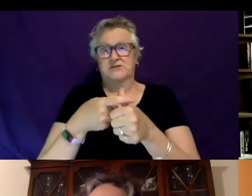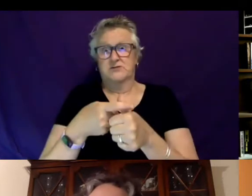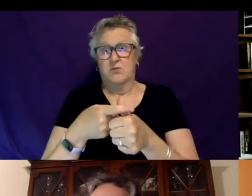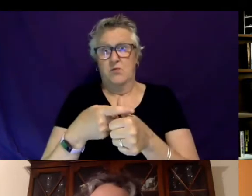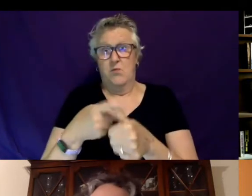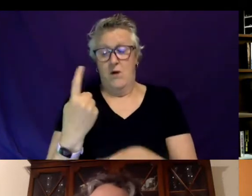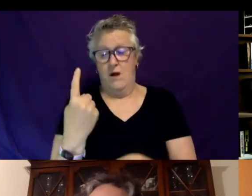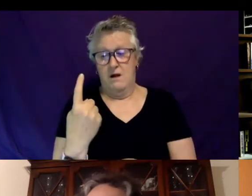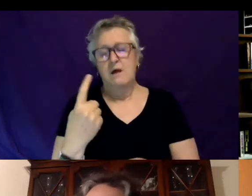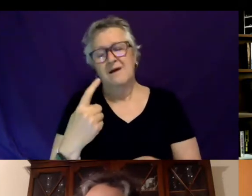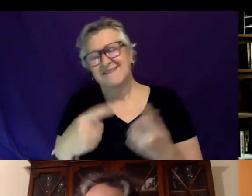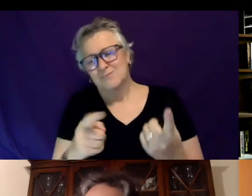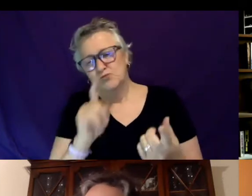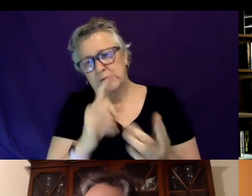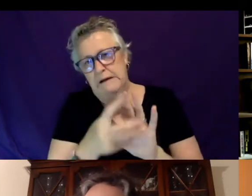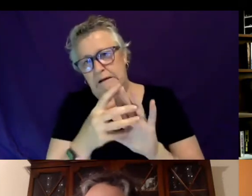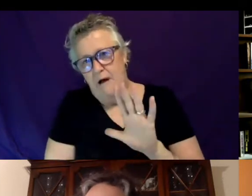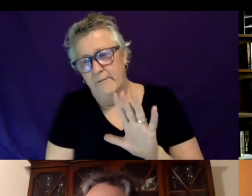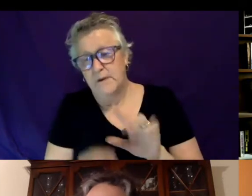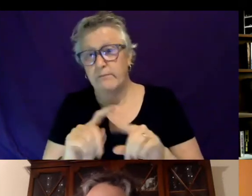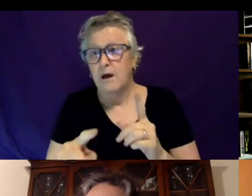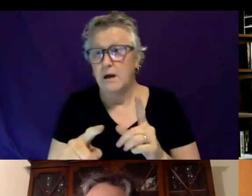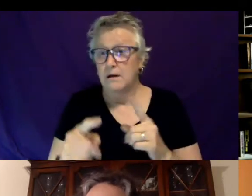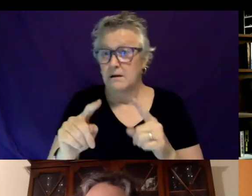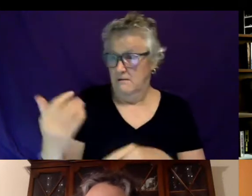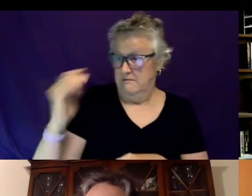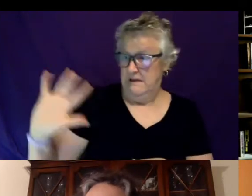And you could actually, back in those days the museum was kind of lax about